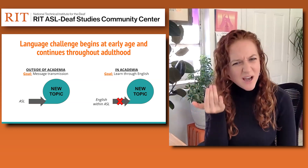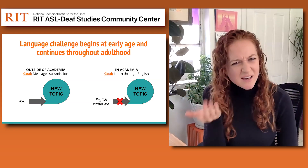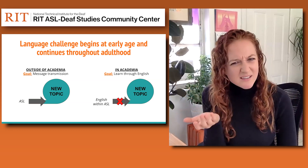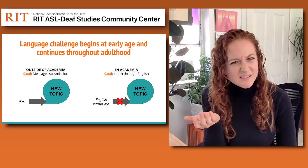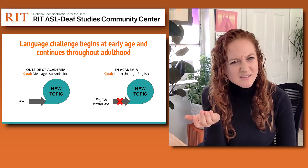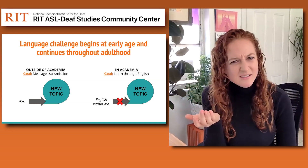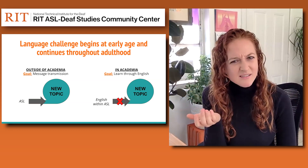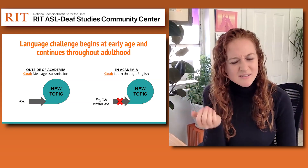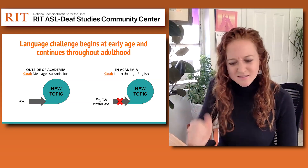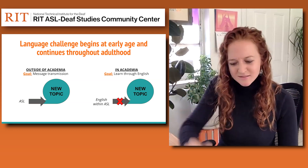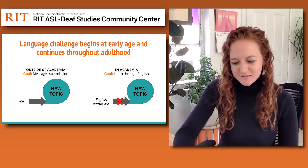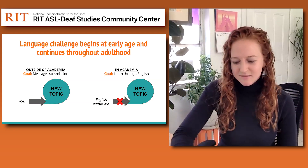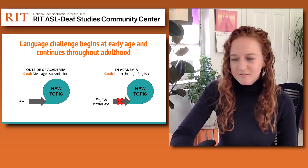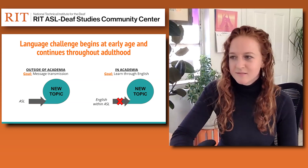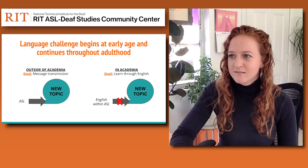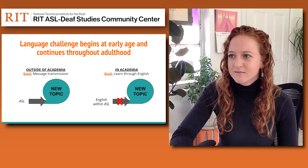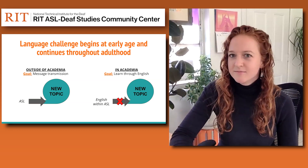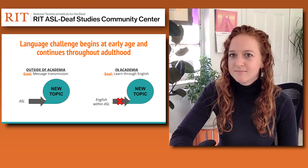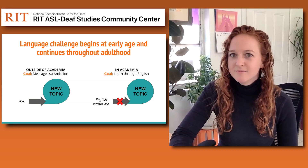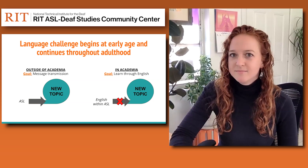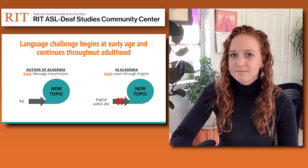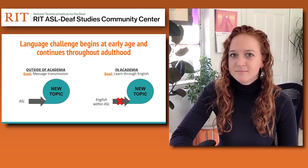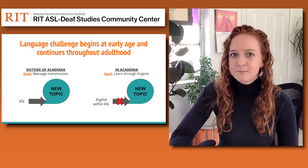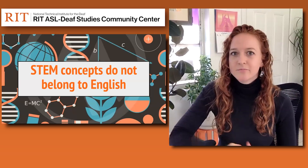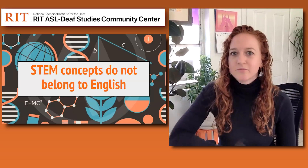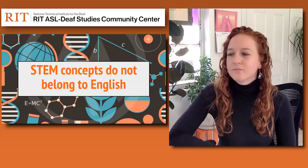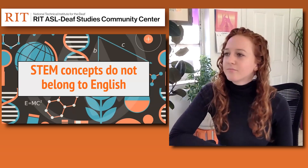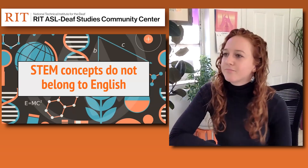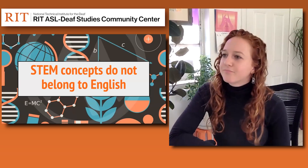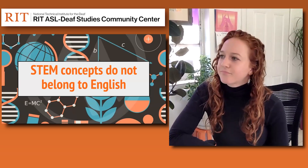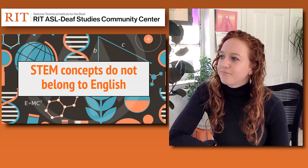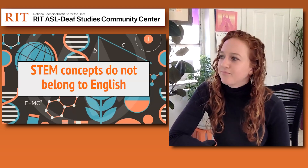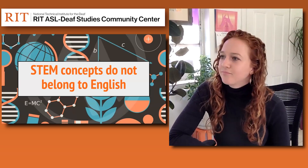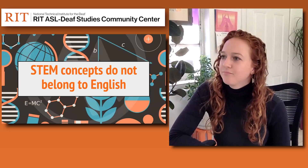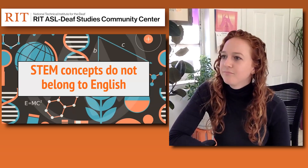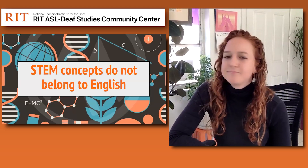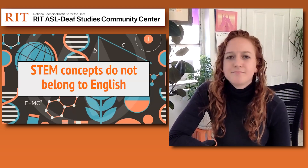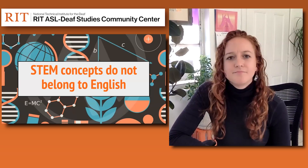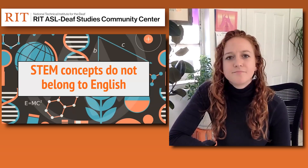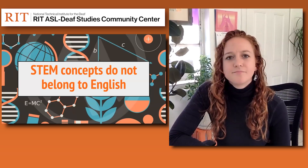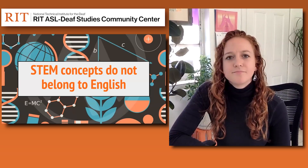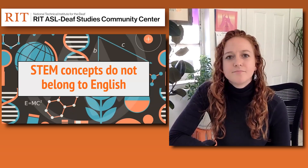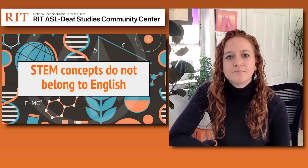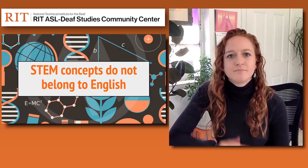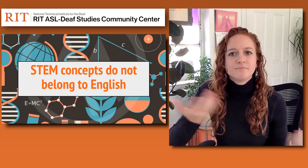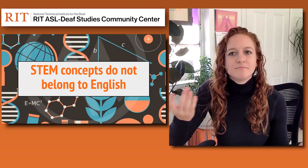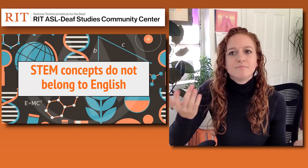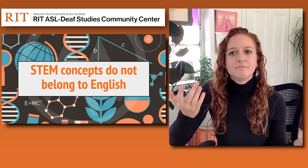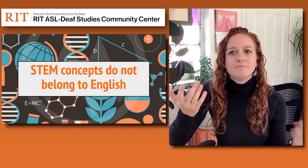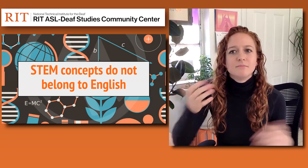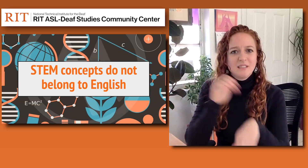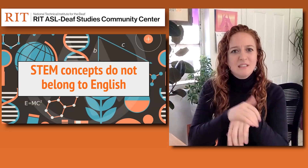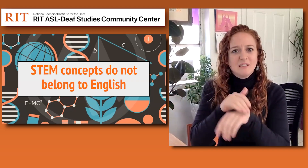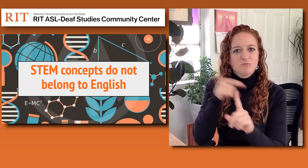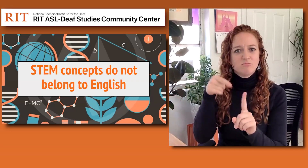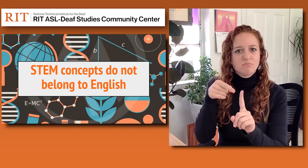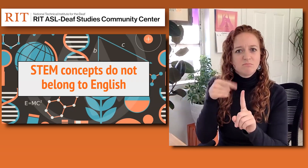So it was very different from natural language amongst deaf people and the school system.